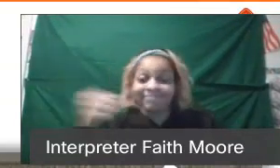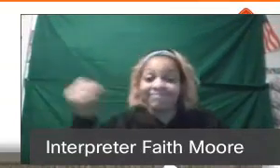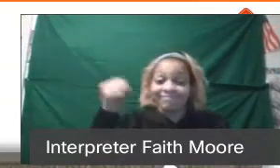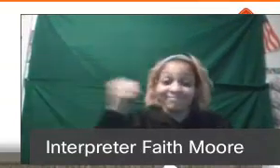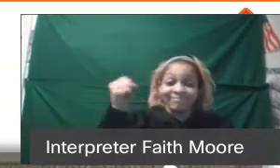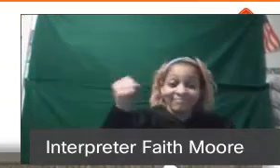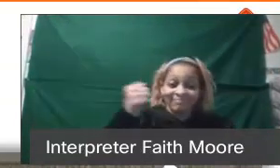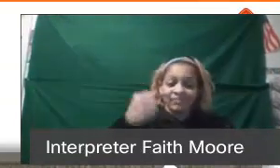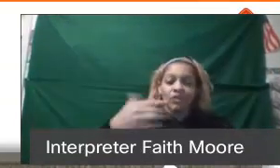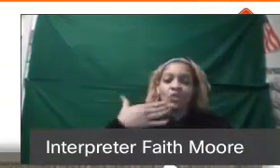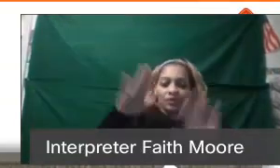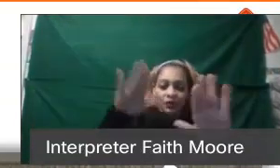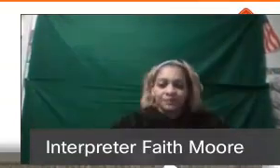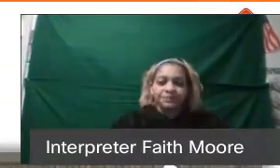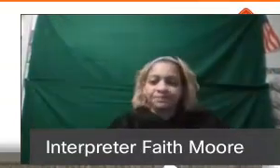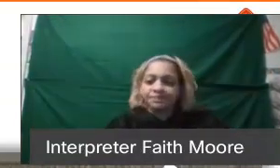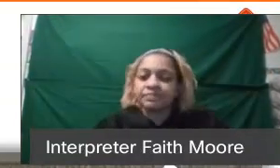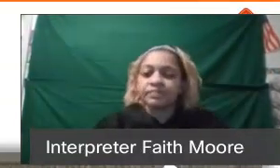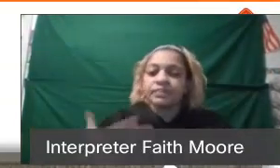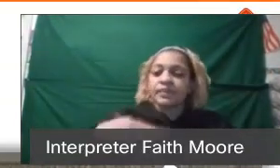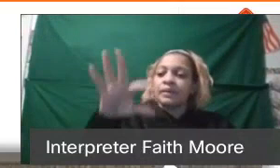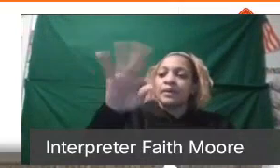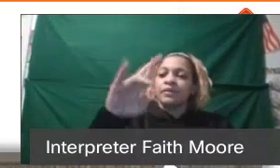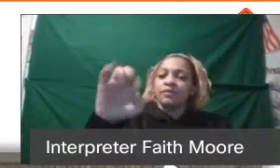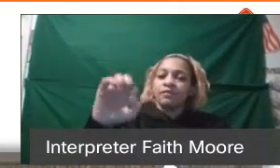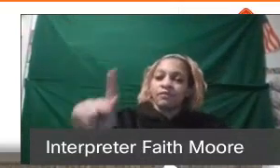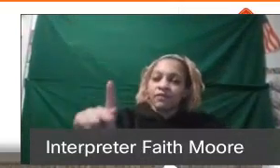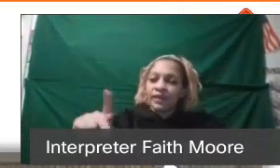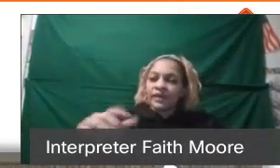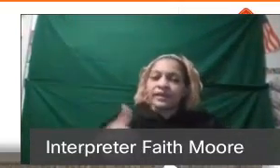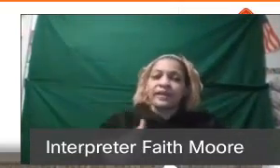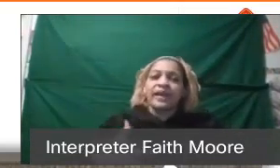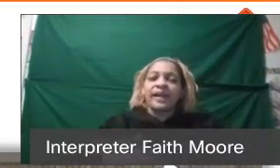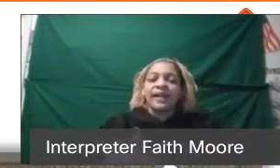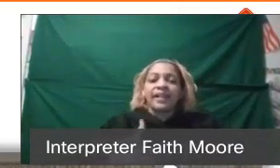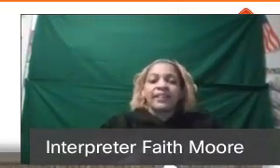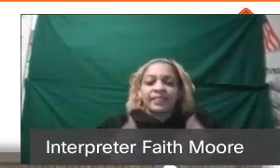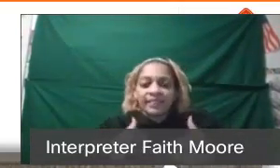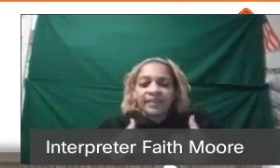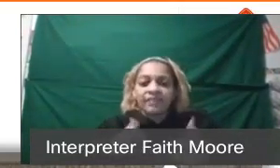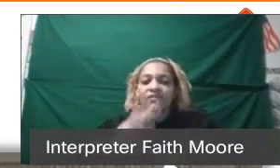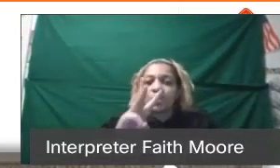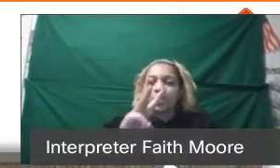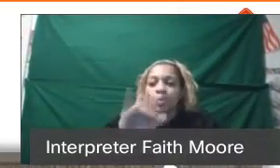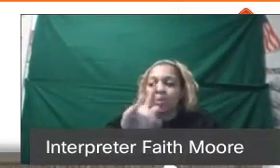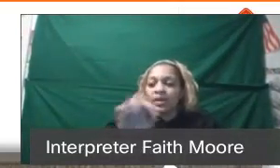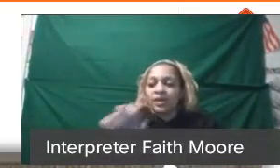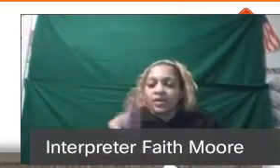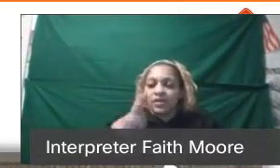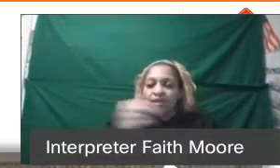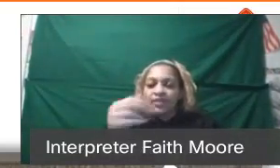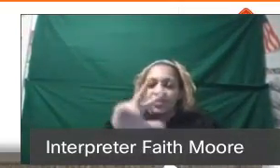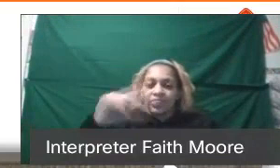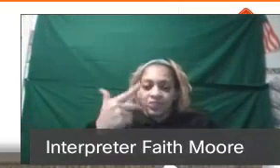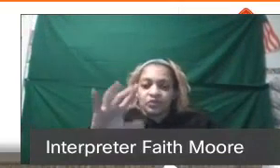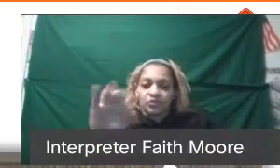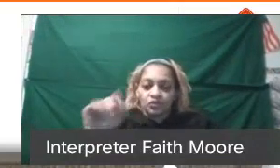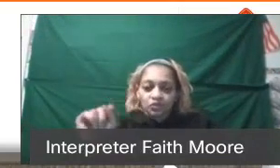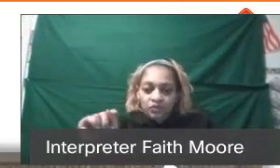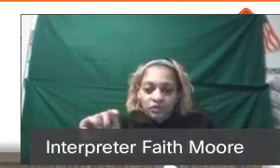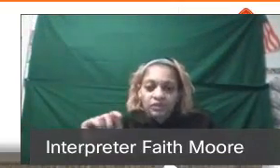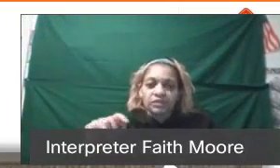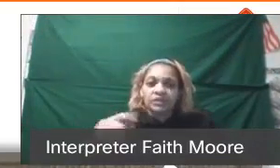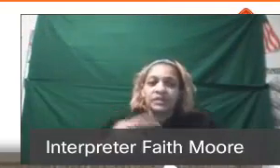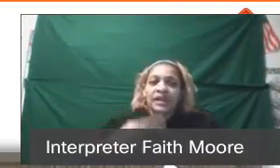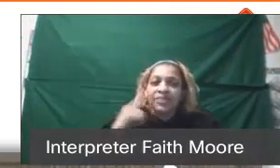Okay, great. Hey, this is Franco. I actually Linda Whittier and 3rd I probably agree very much with what Jeff is describing at Aspen.